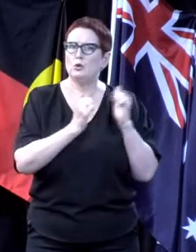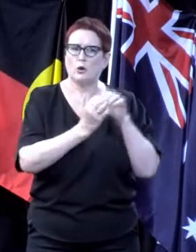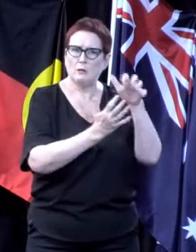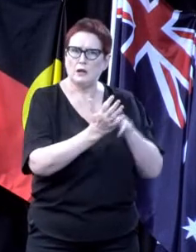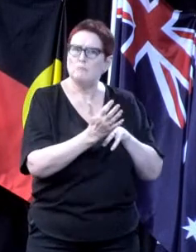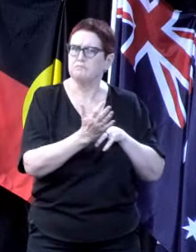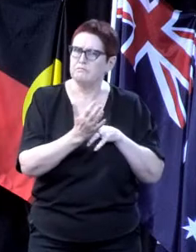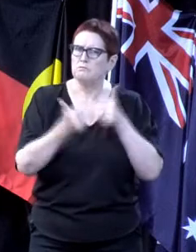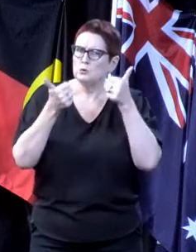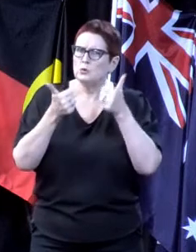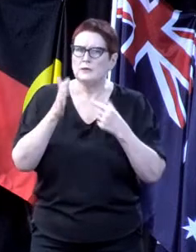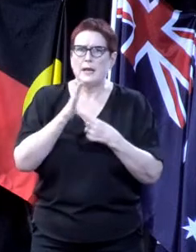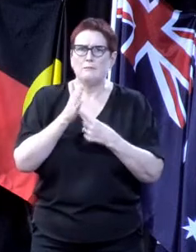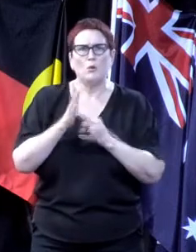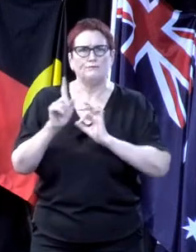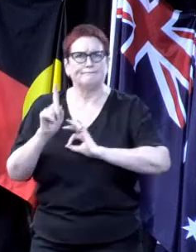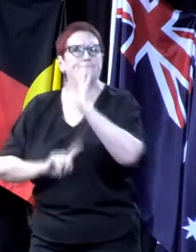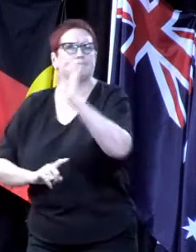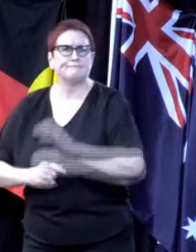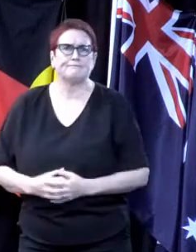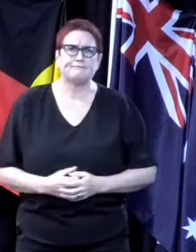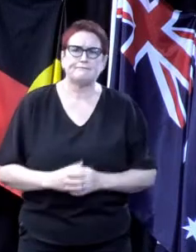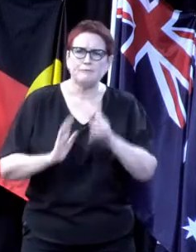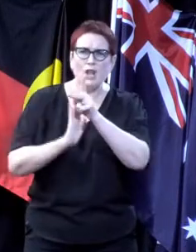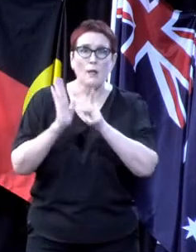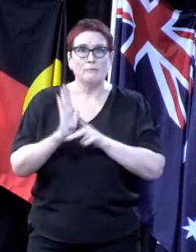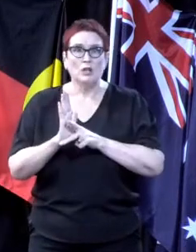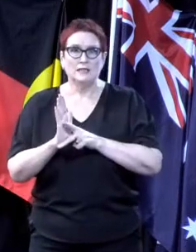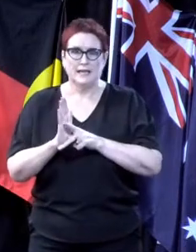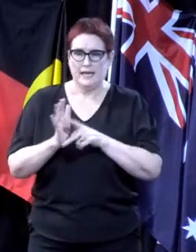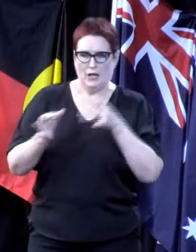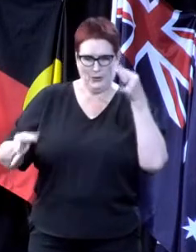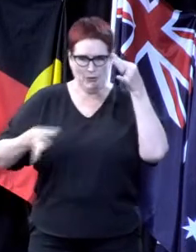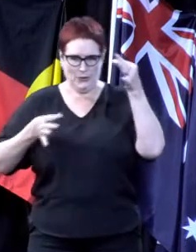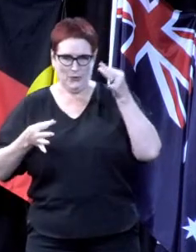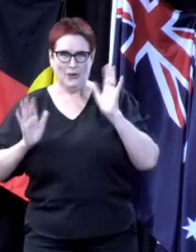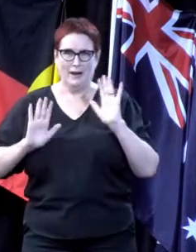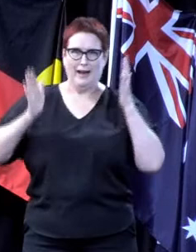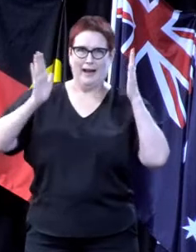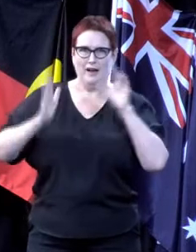This policy is not just being viewed as a glossy document but is actually being embedded in practice.